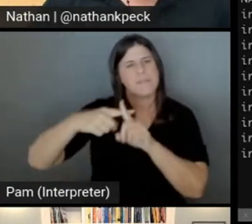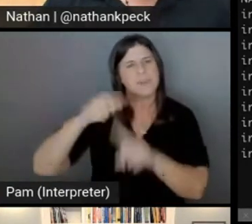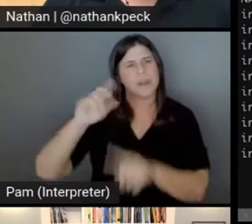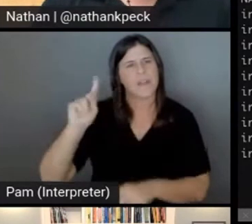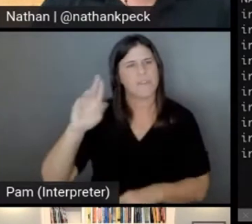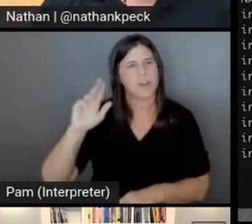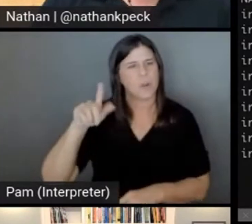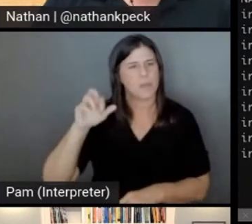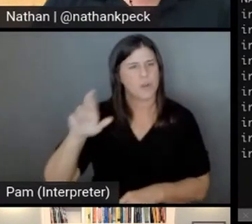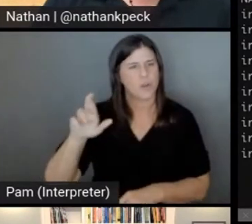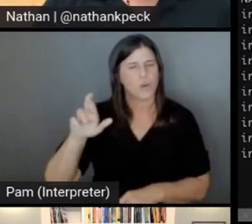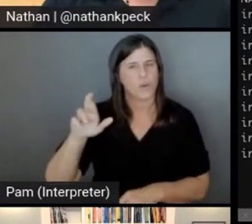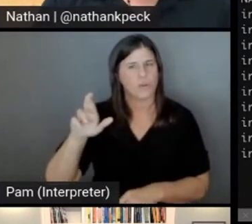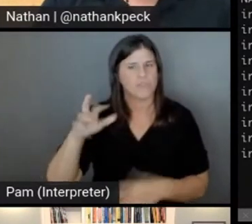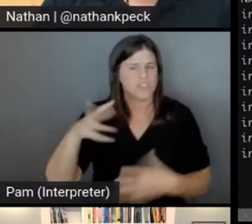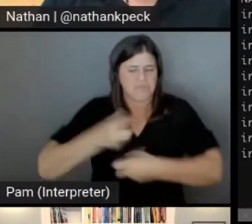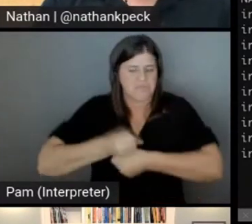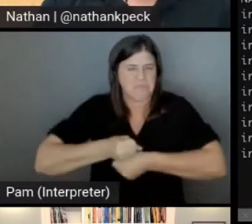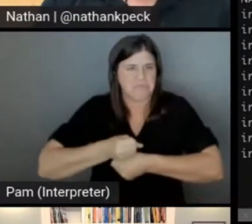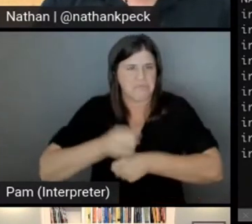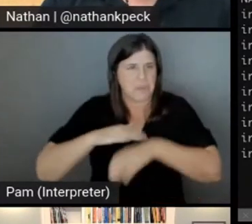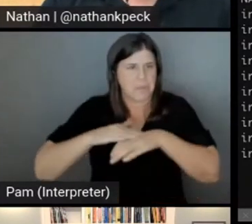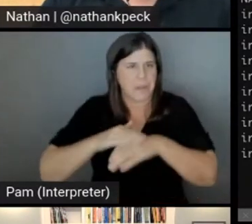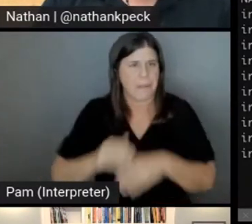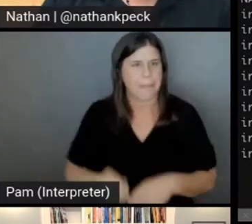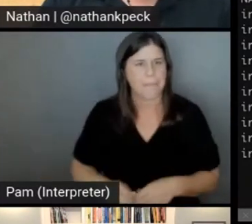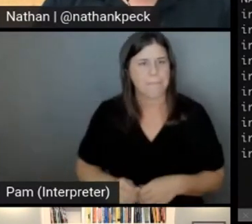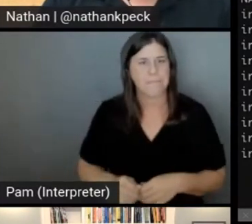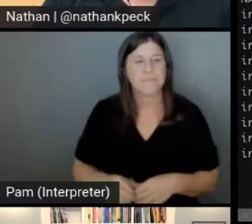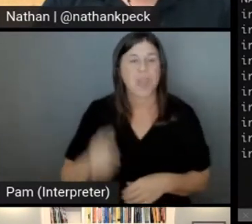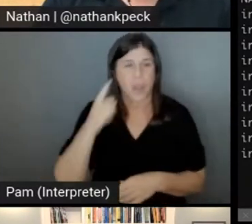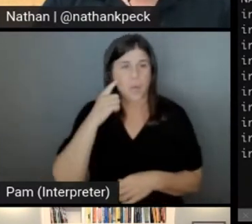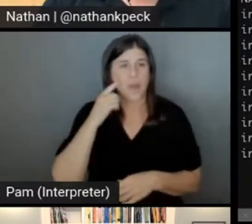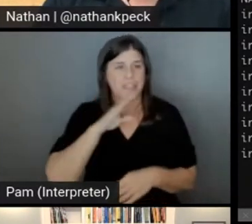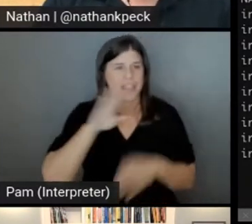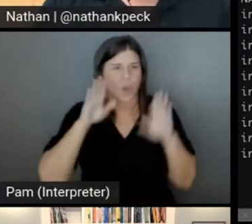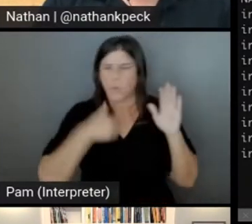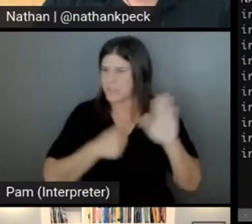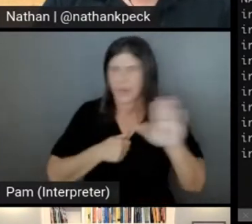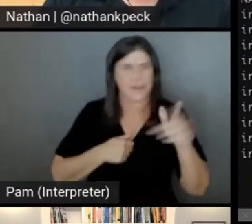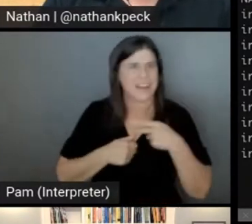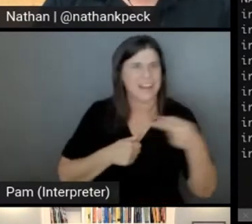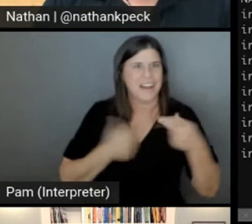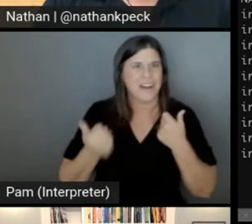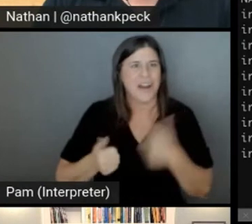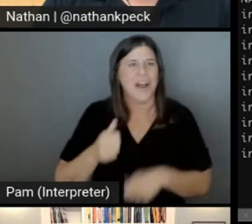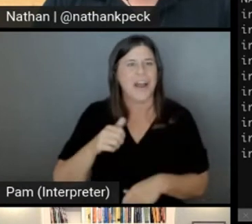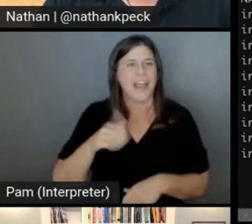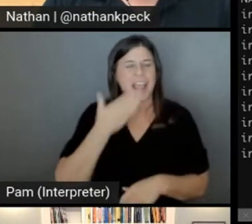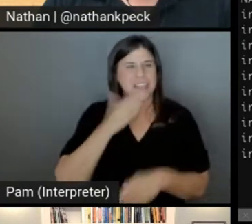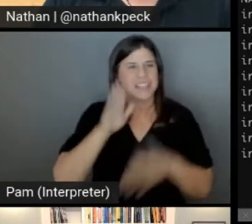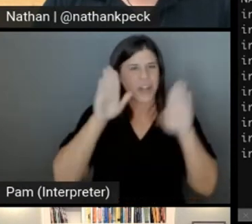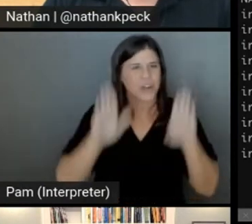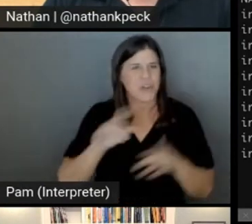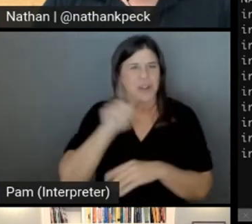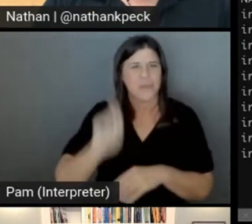using that show? Yeah. Yeah. I think that's a great question. Oh, sorry. It's a great question. Because I think it is very similar in some ways,